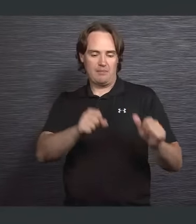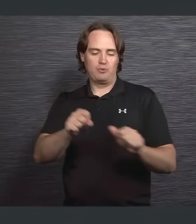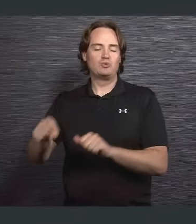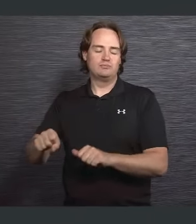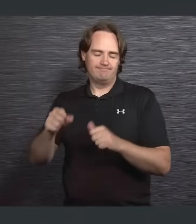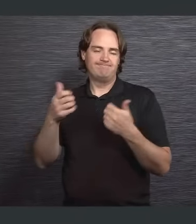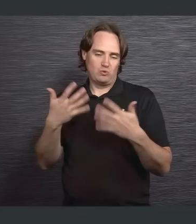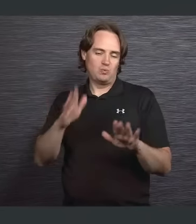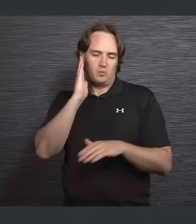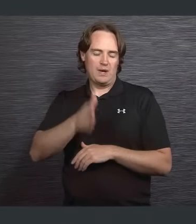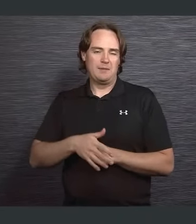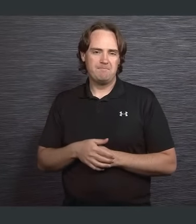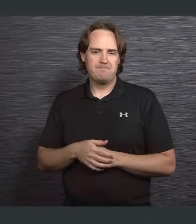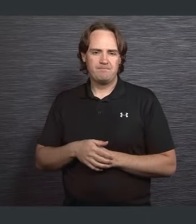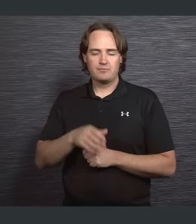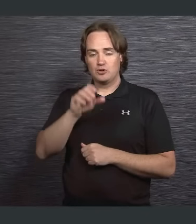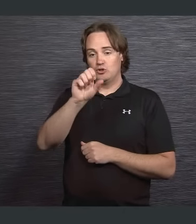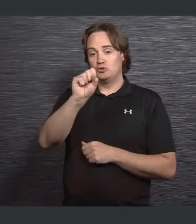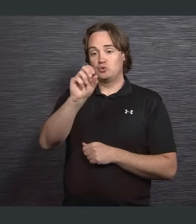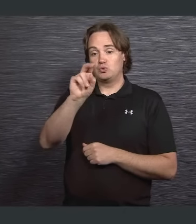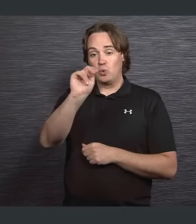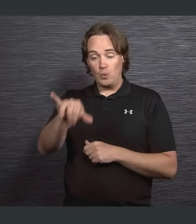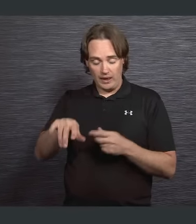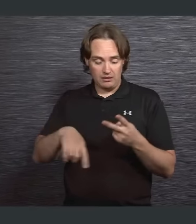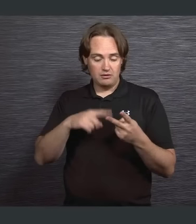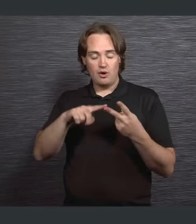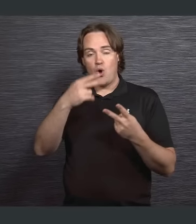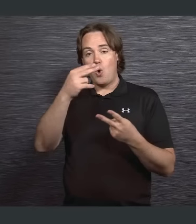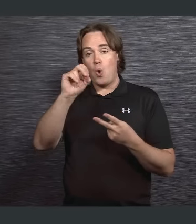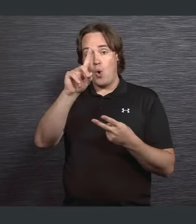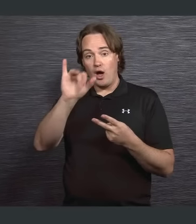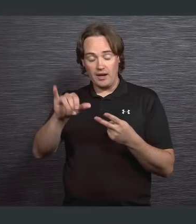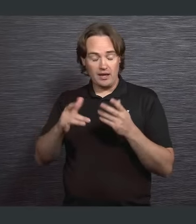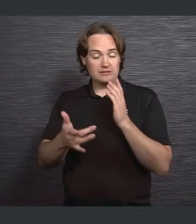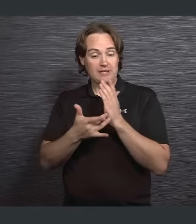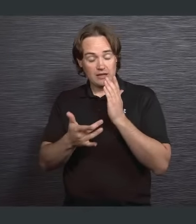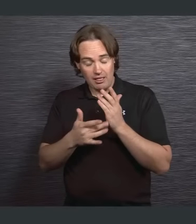Together with Sony and Sony Honda Mobility, we will look forward to bringing forward